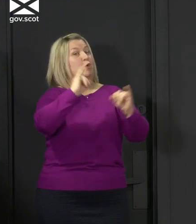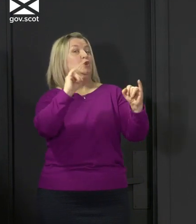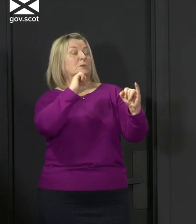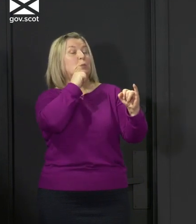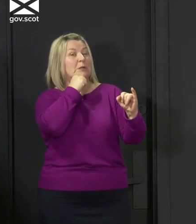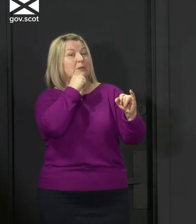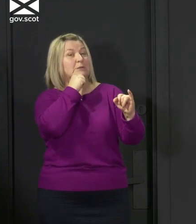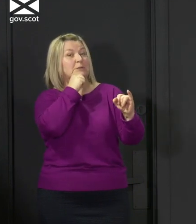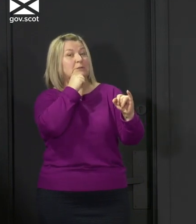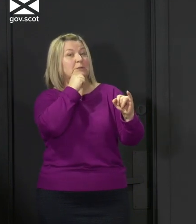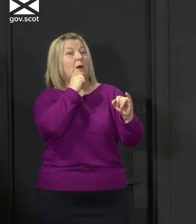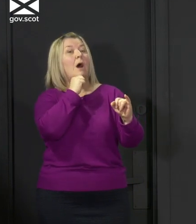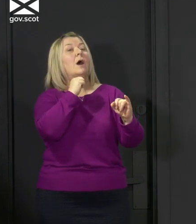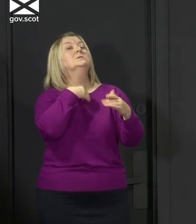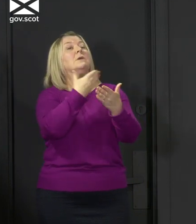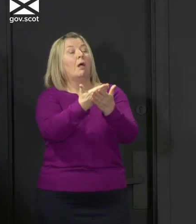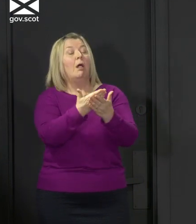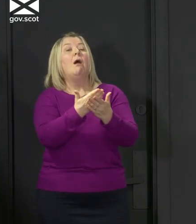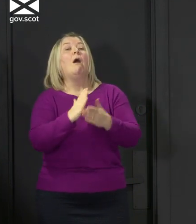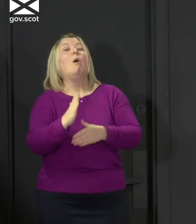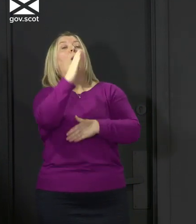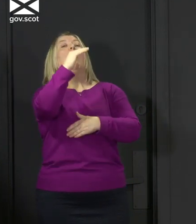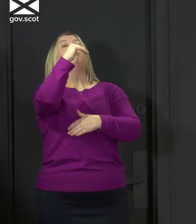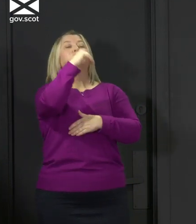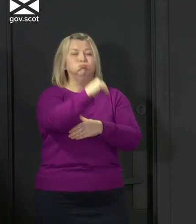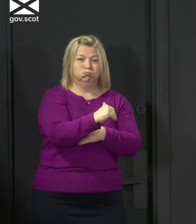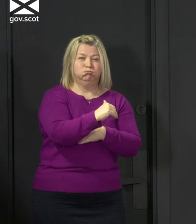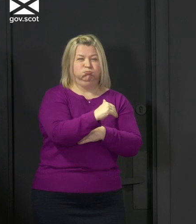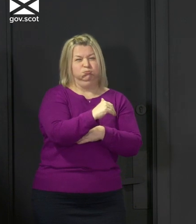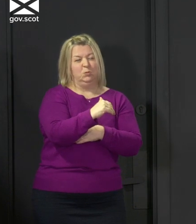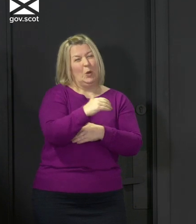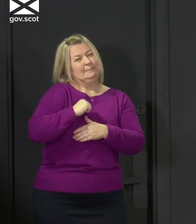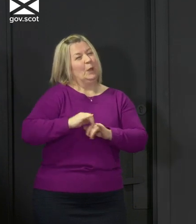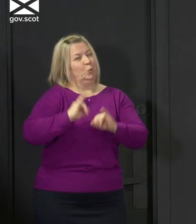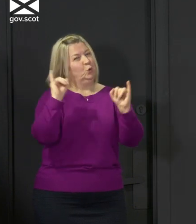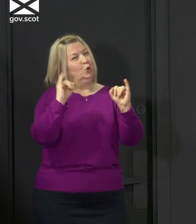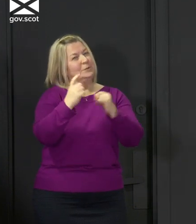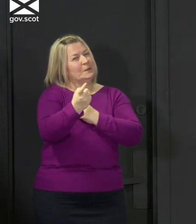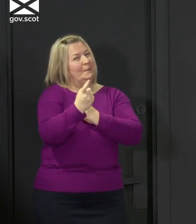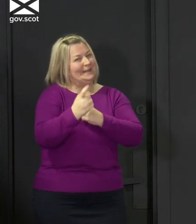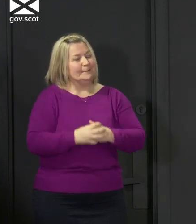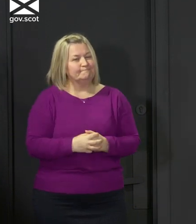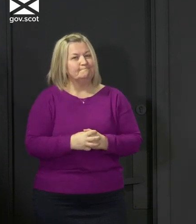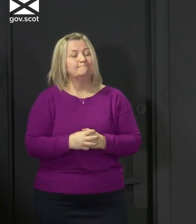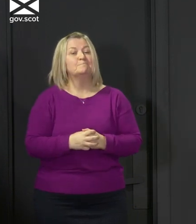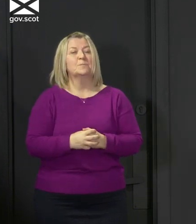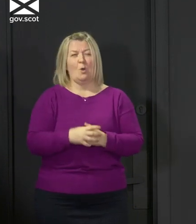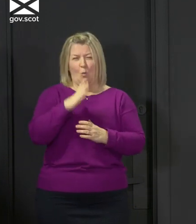the corner of this virus. And so I want to summarise some of the key steps we are taking to prepare health and